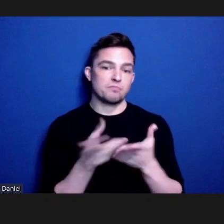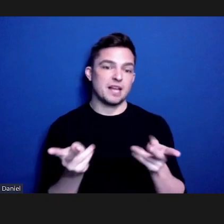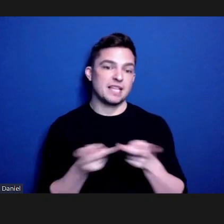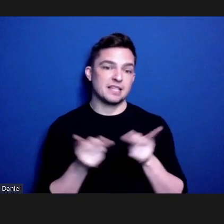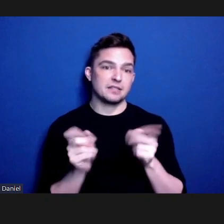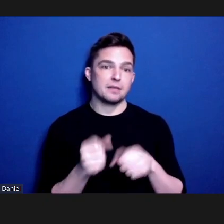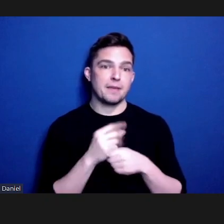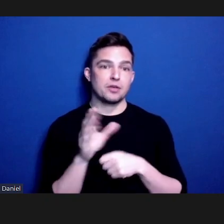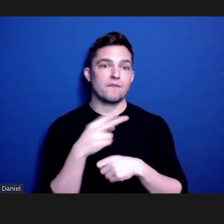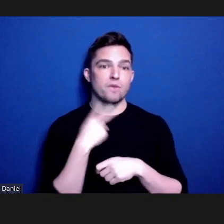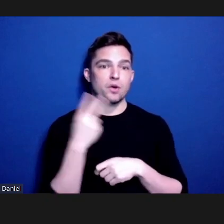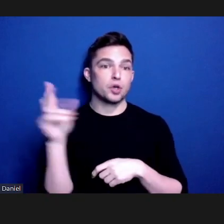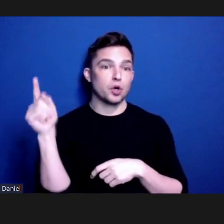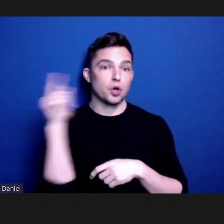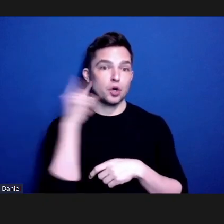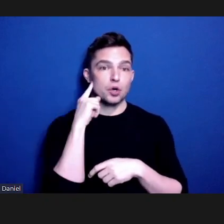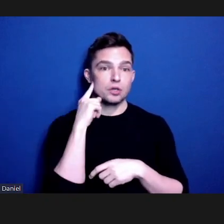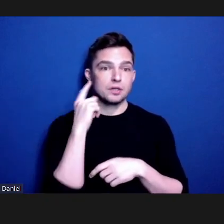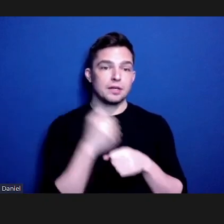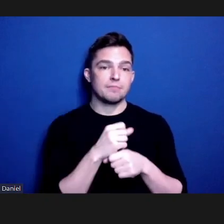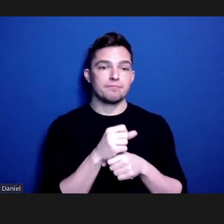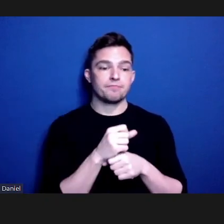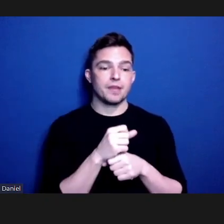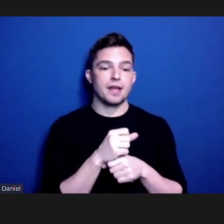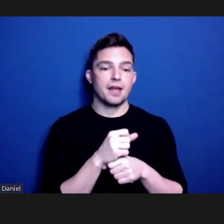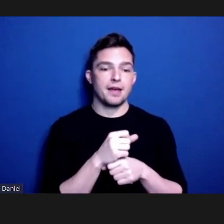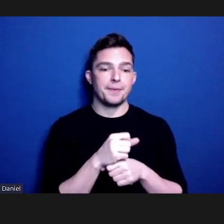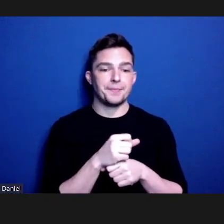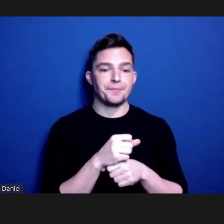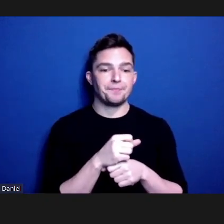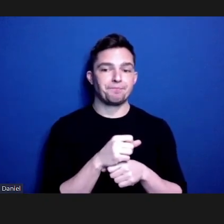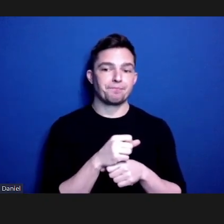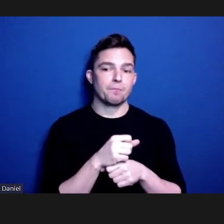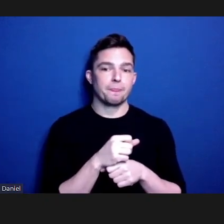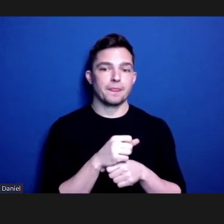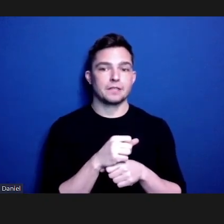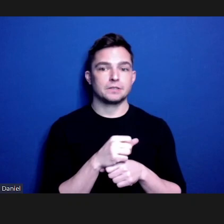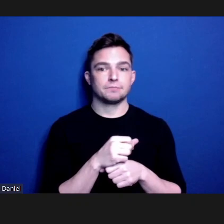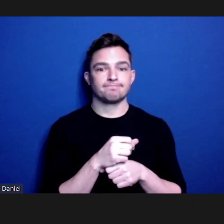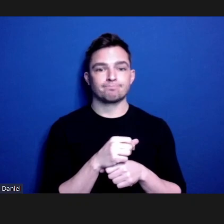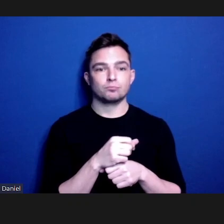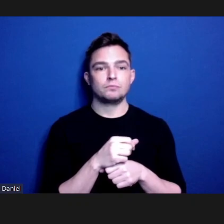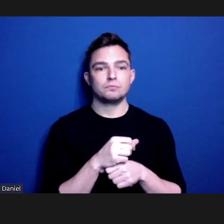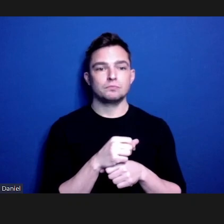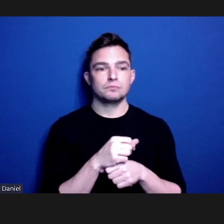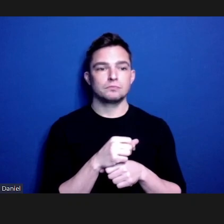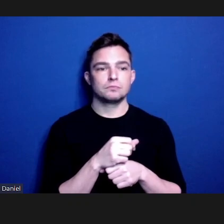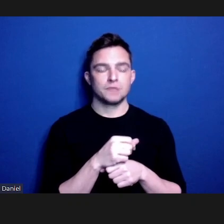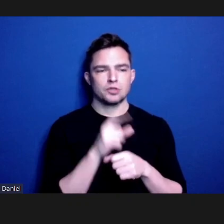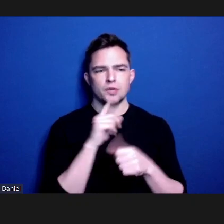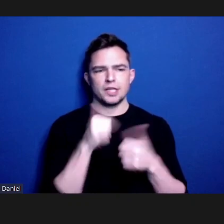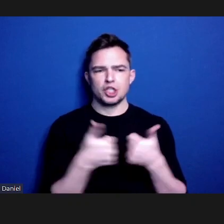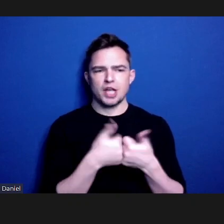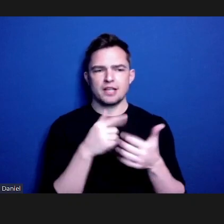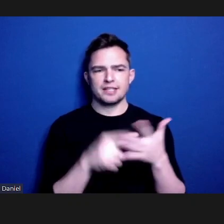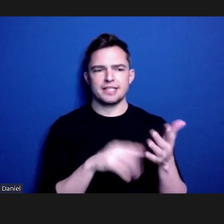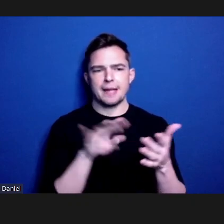heard and to be able to challenge, like to really challenge these myths around how police